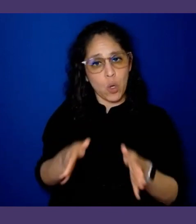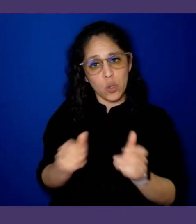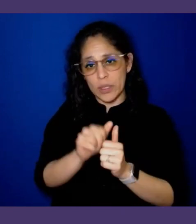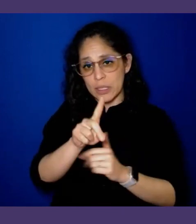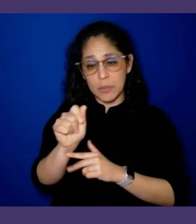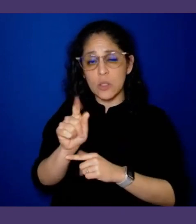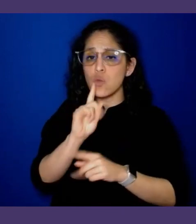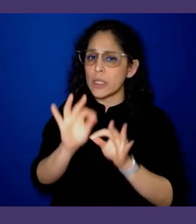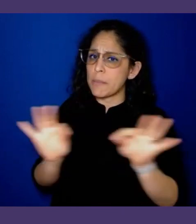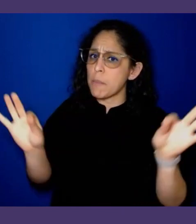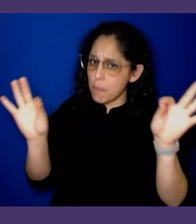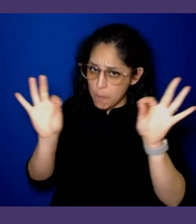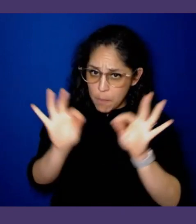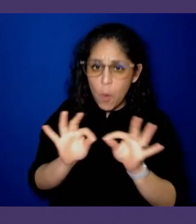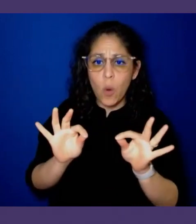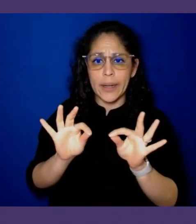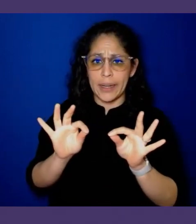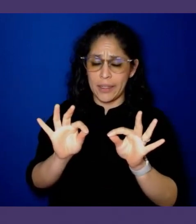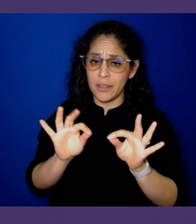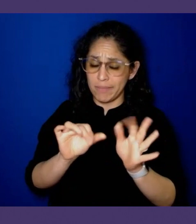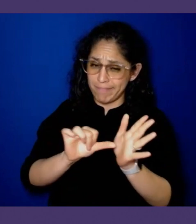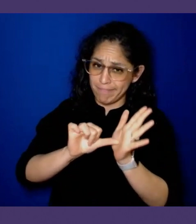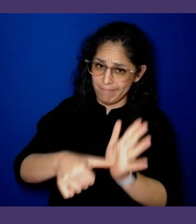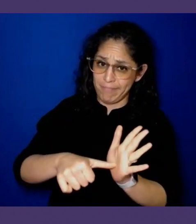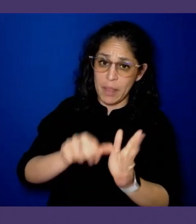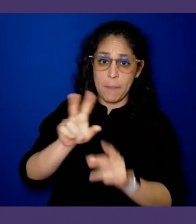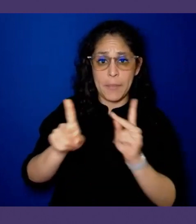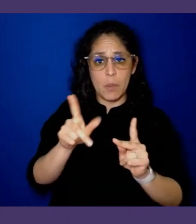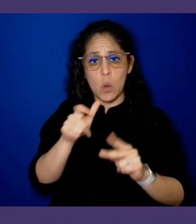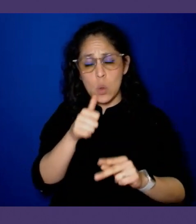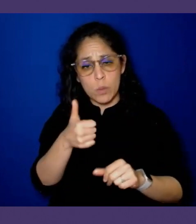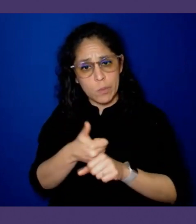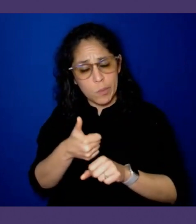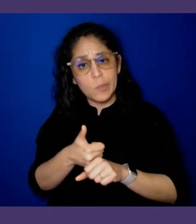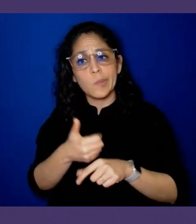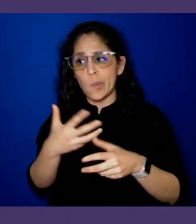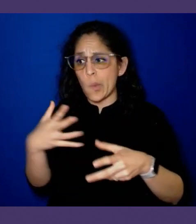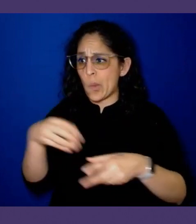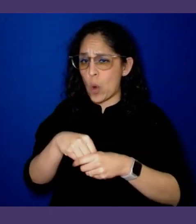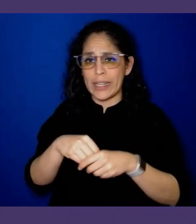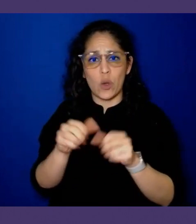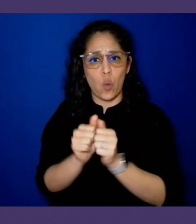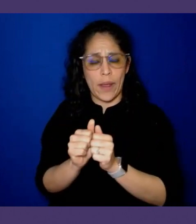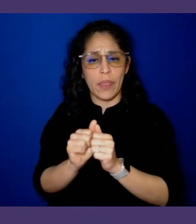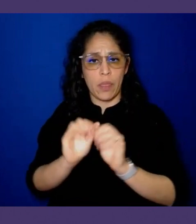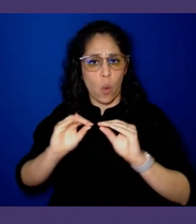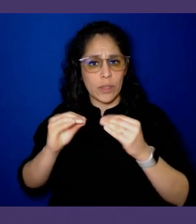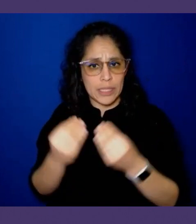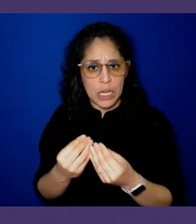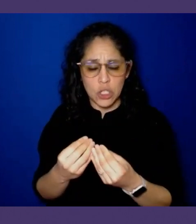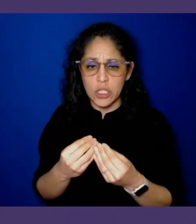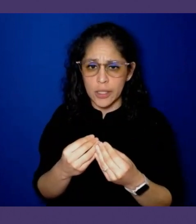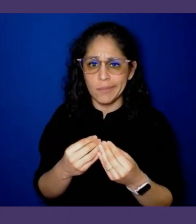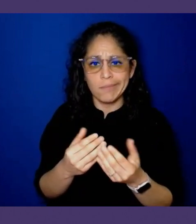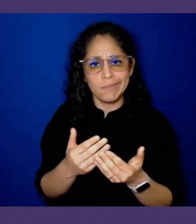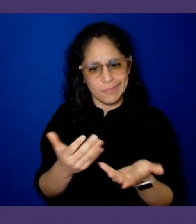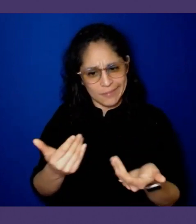imperative, that the people that are working with our organization, that we do ensure that we have representation.